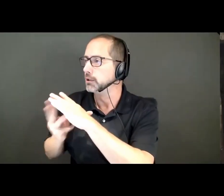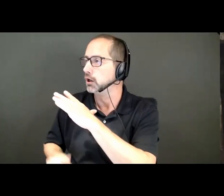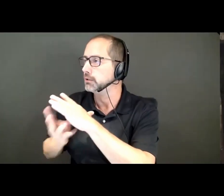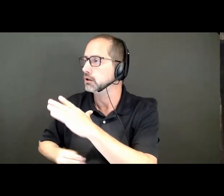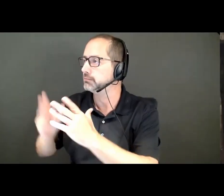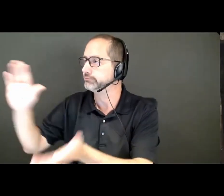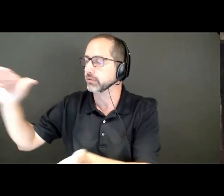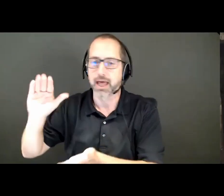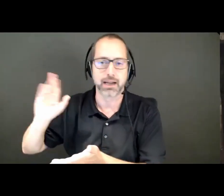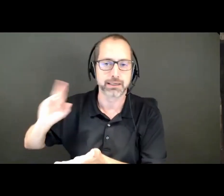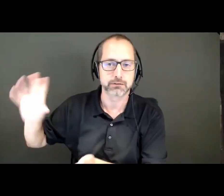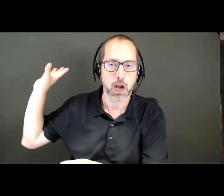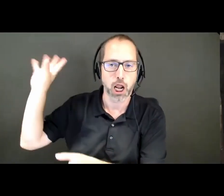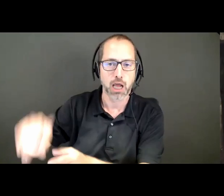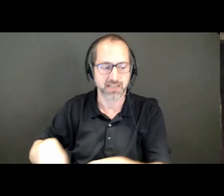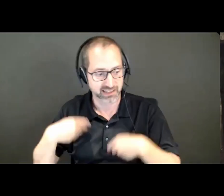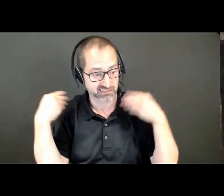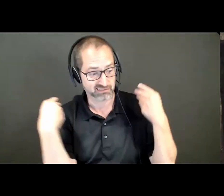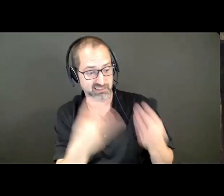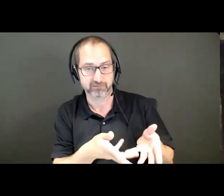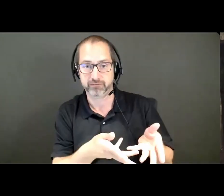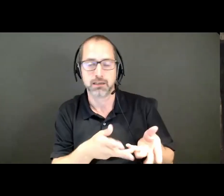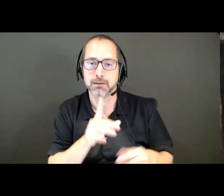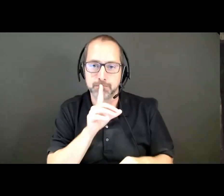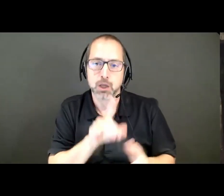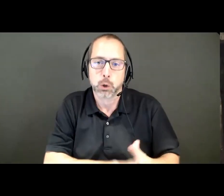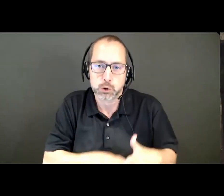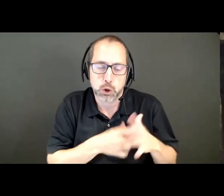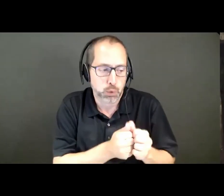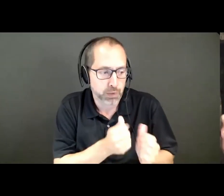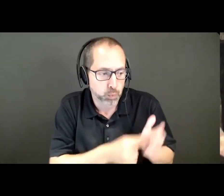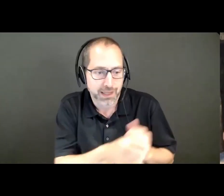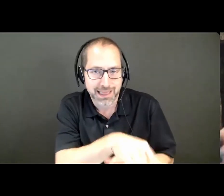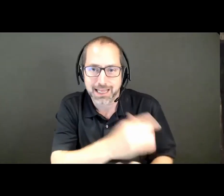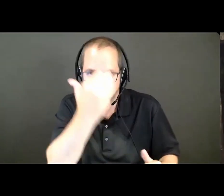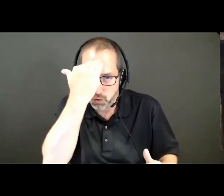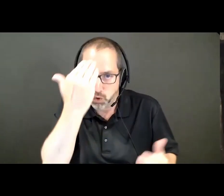They must start with what they know. What do you know already when it comes to this? Community